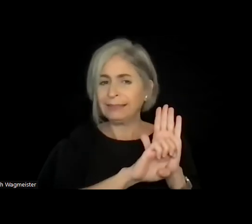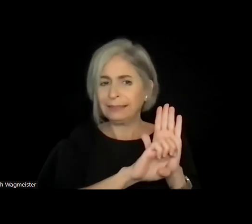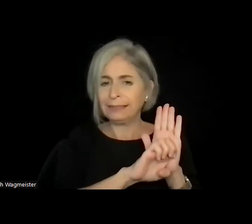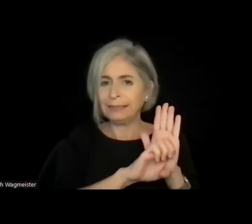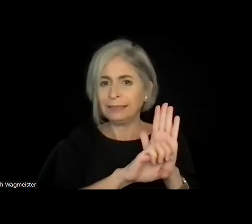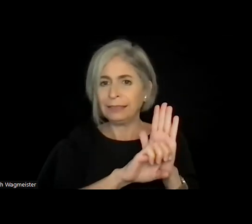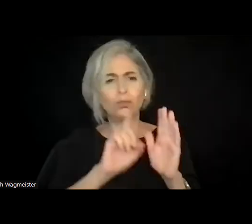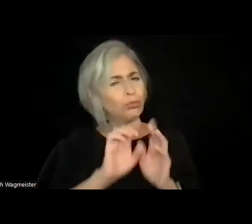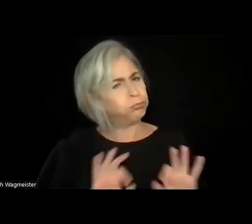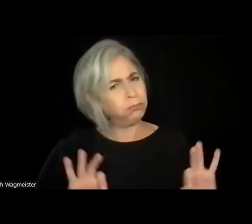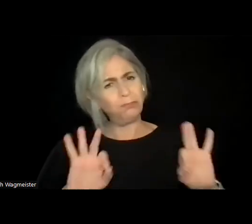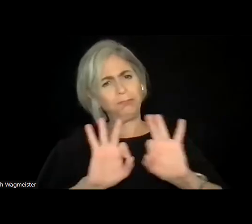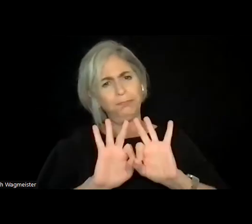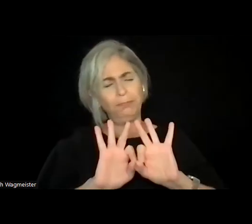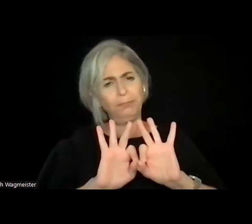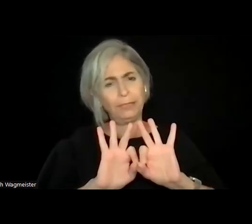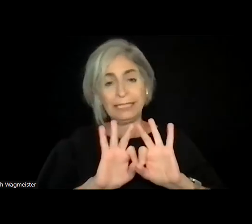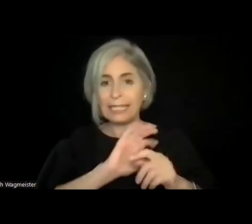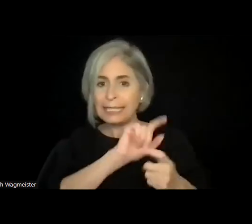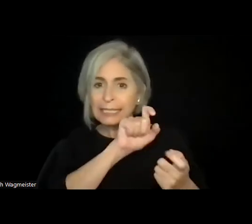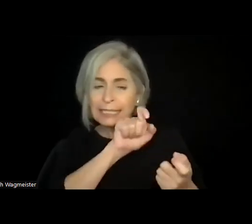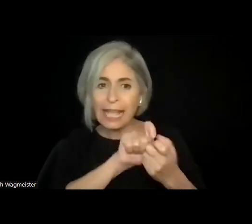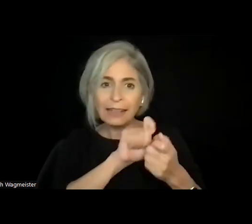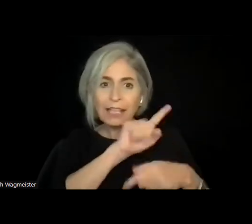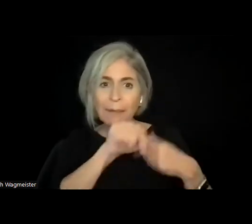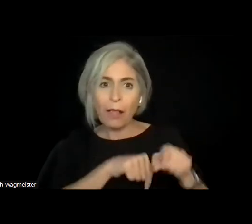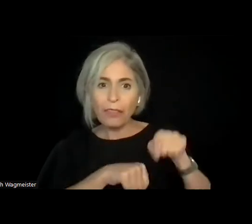, Steve, Ian discussed in depth the